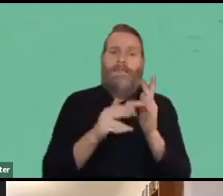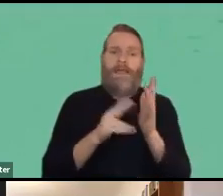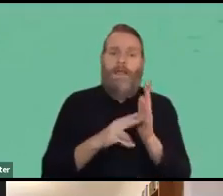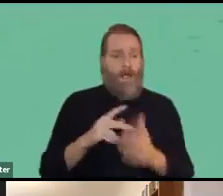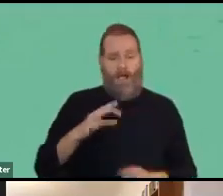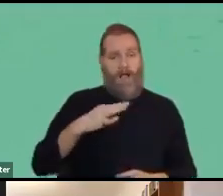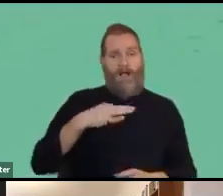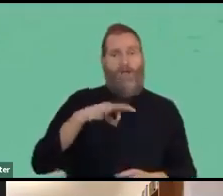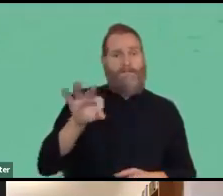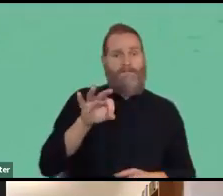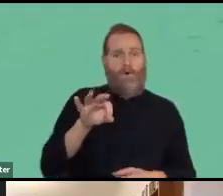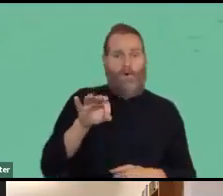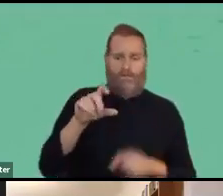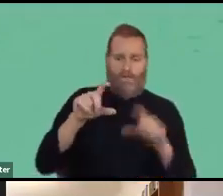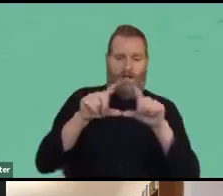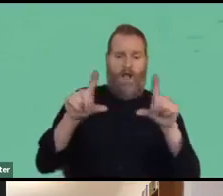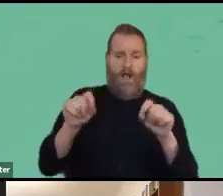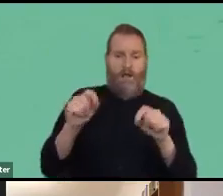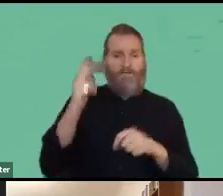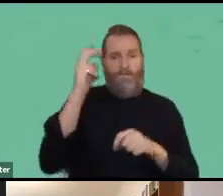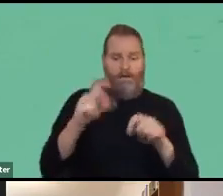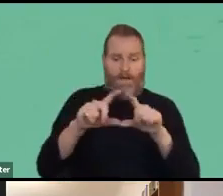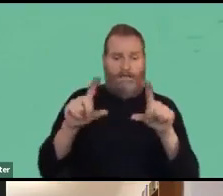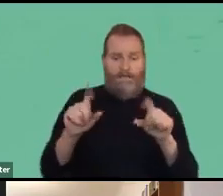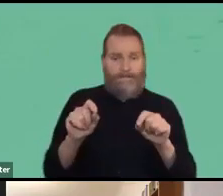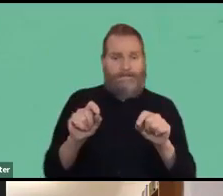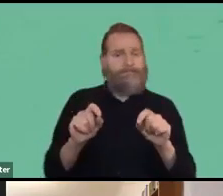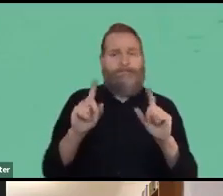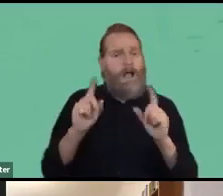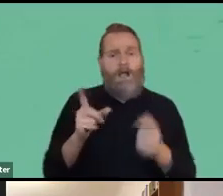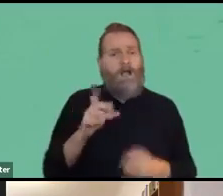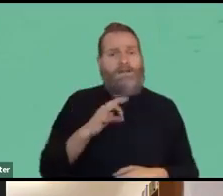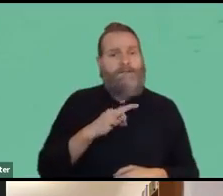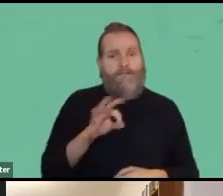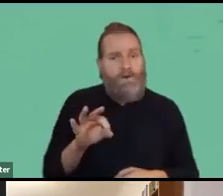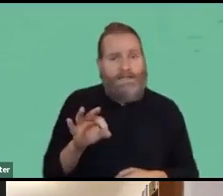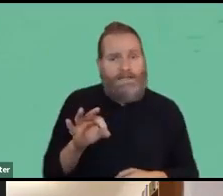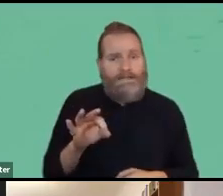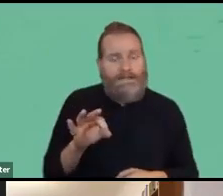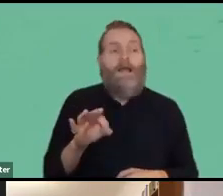and her role required her to be in the office and that I take with me when I’m in debates in this